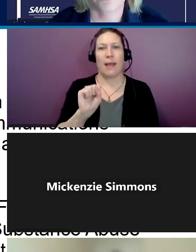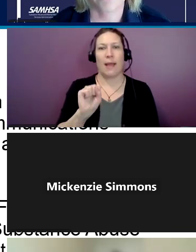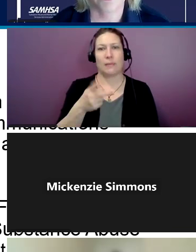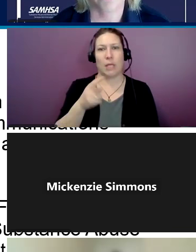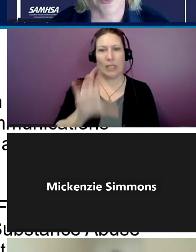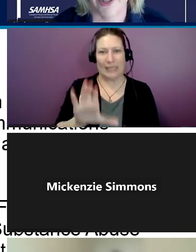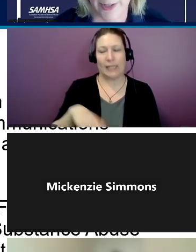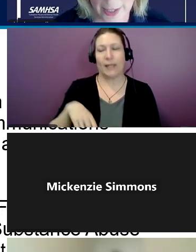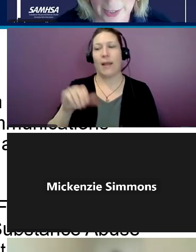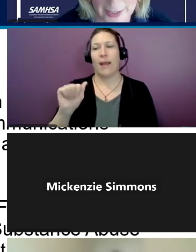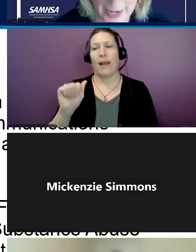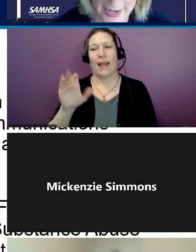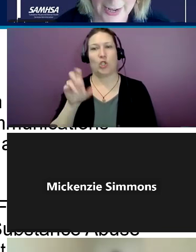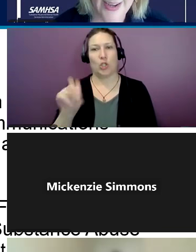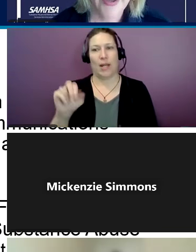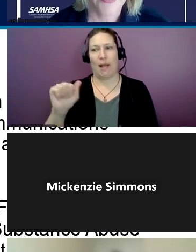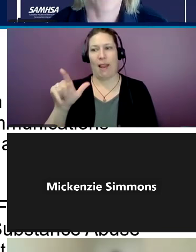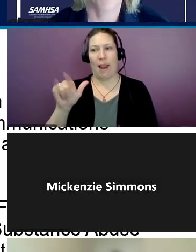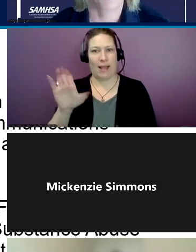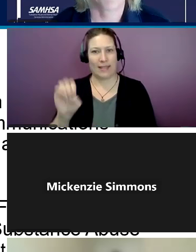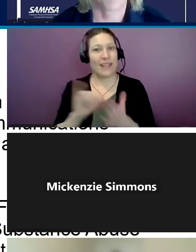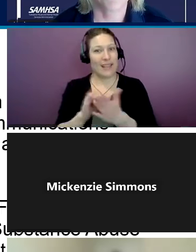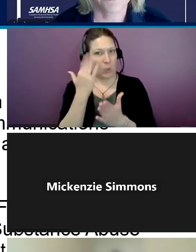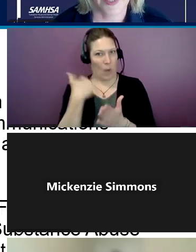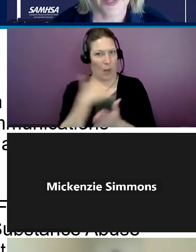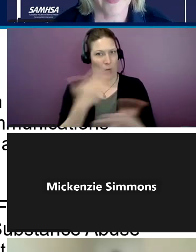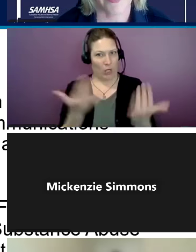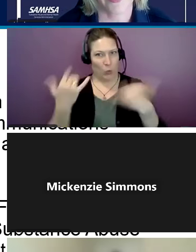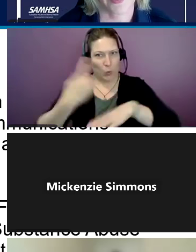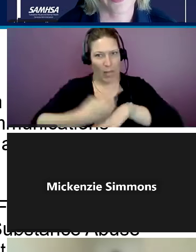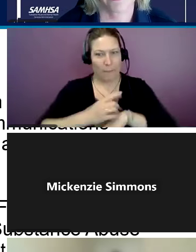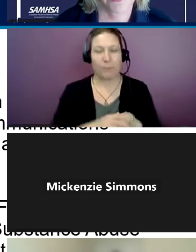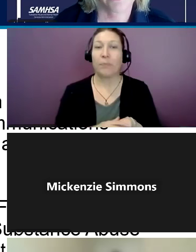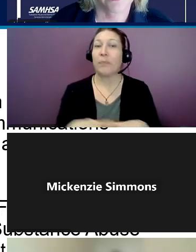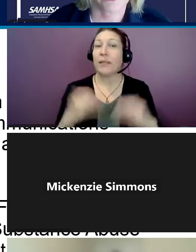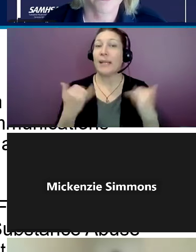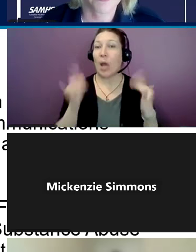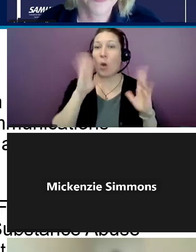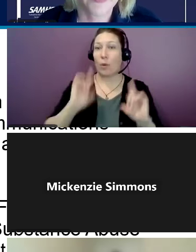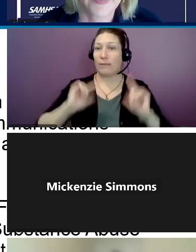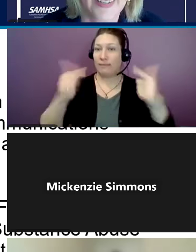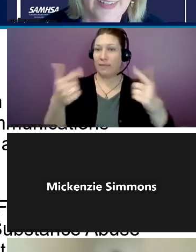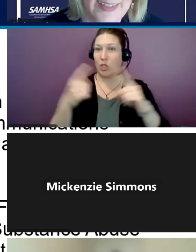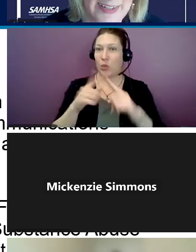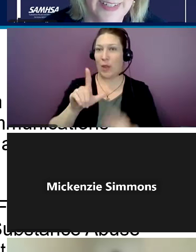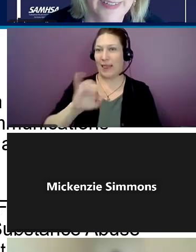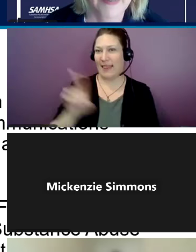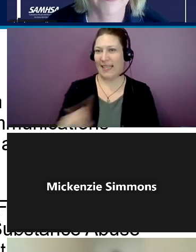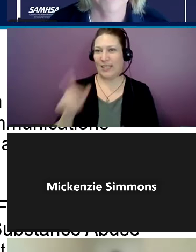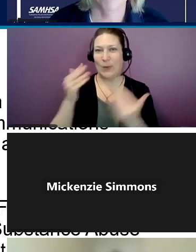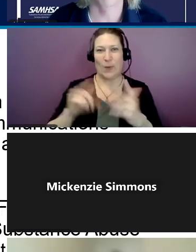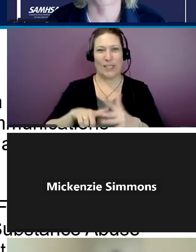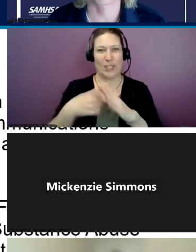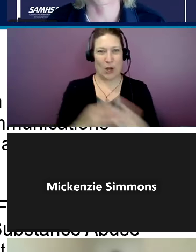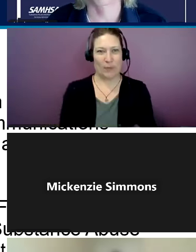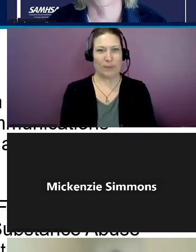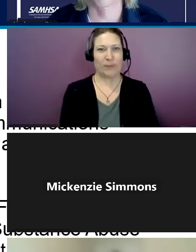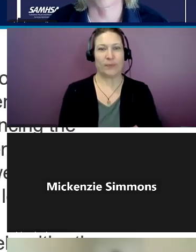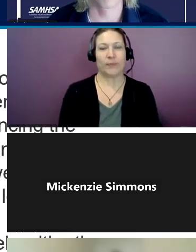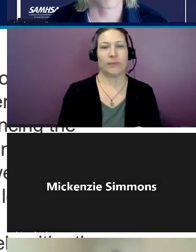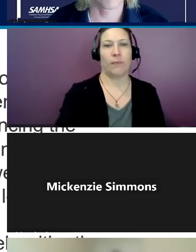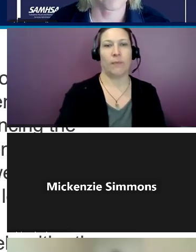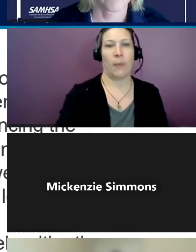And at this time, I will hand things over to Liz to get us started.